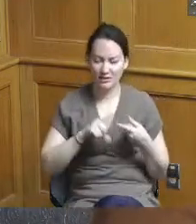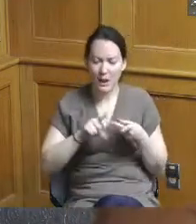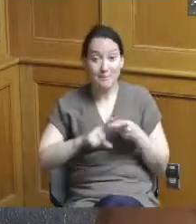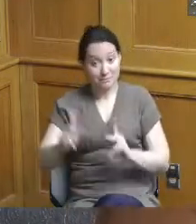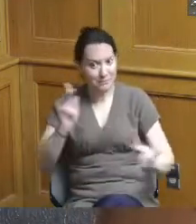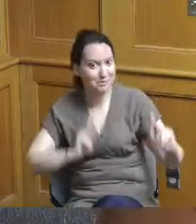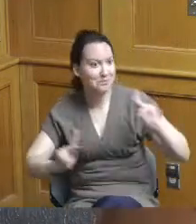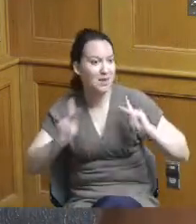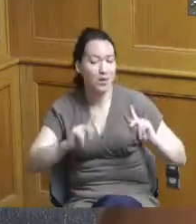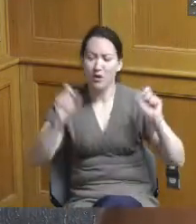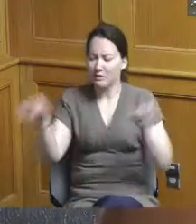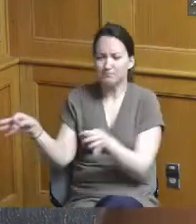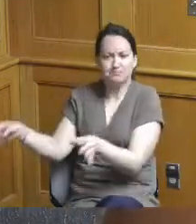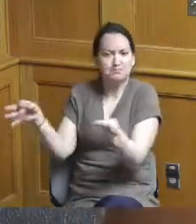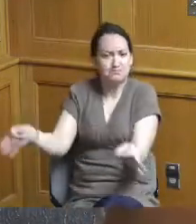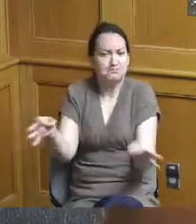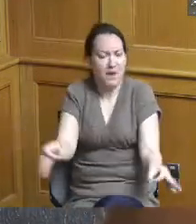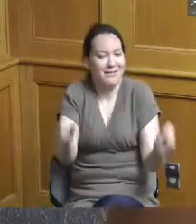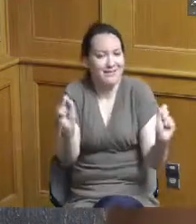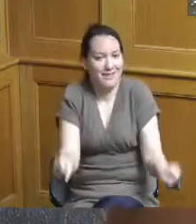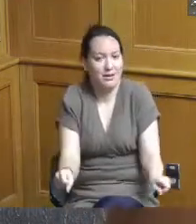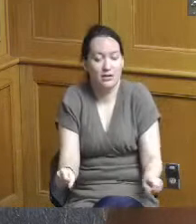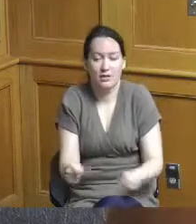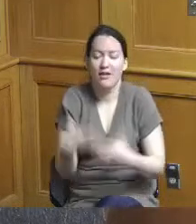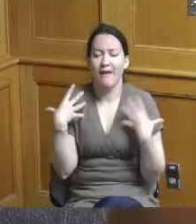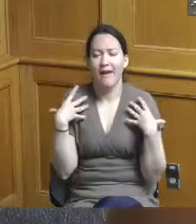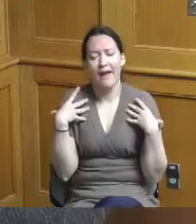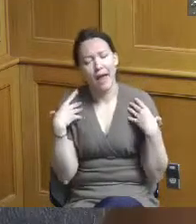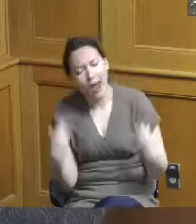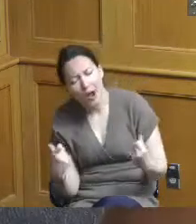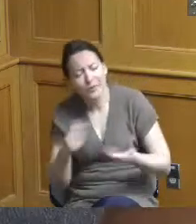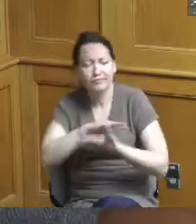people that can make the decision we've got the health side of things that can help you